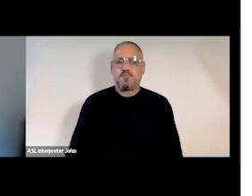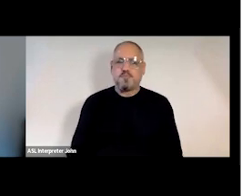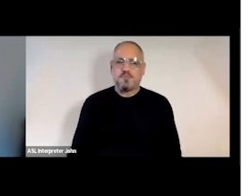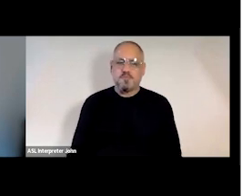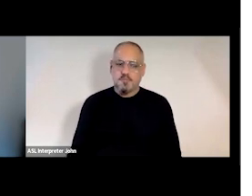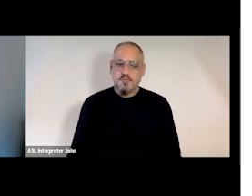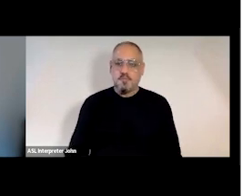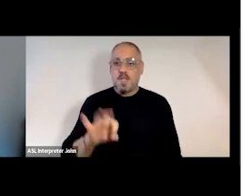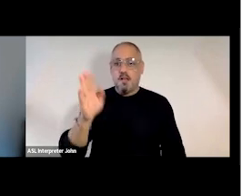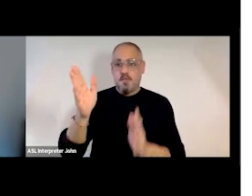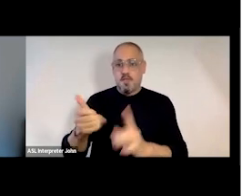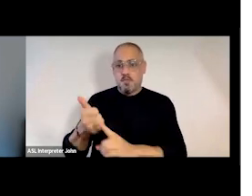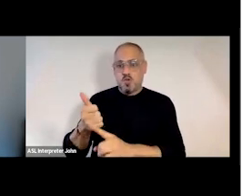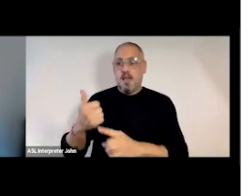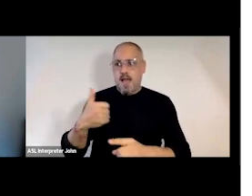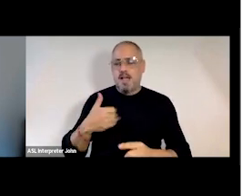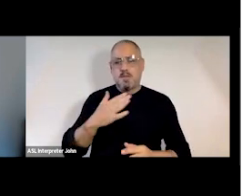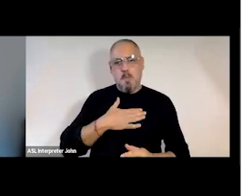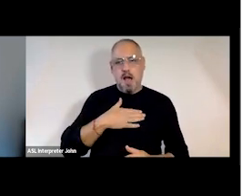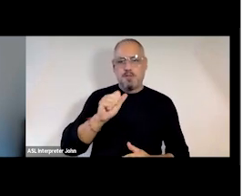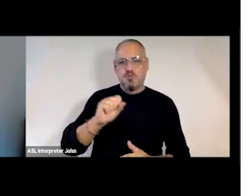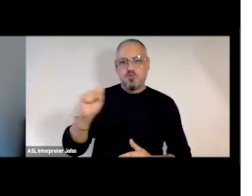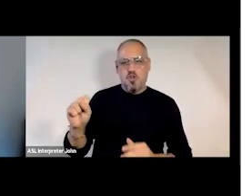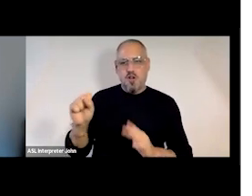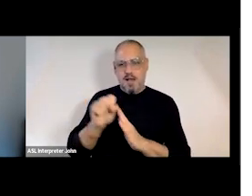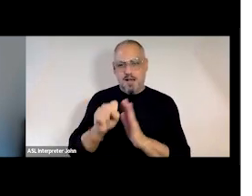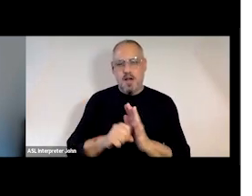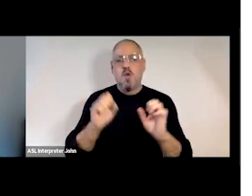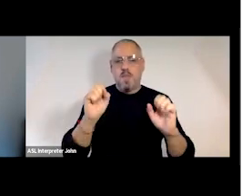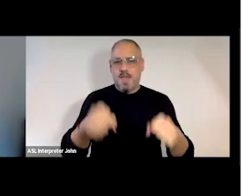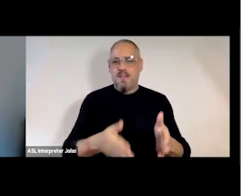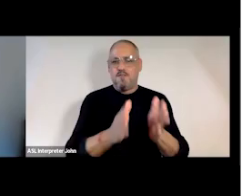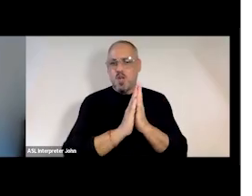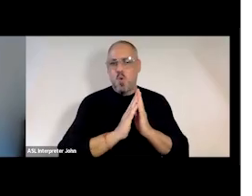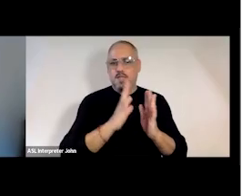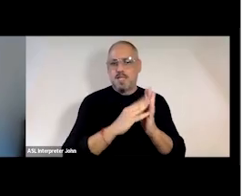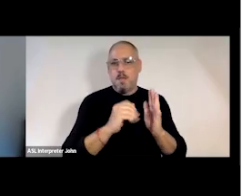If a person does have a my Social Security account, they can request a copy of their electronic case documents